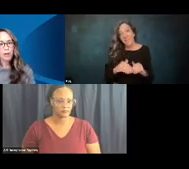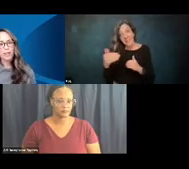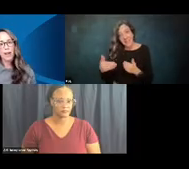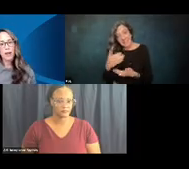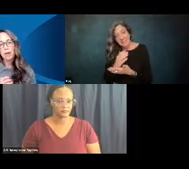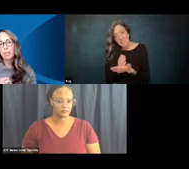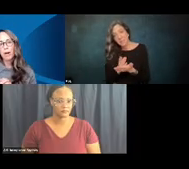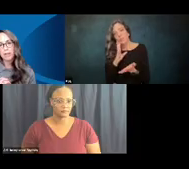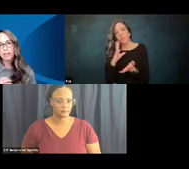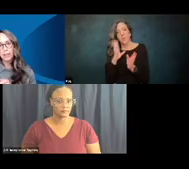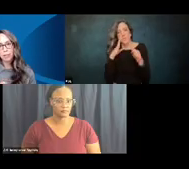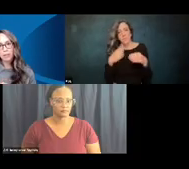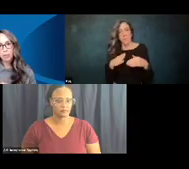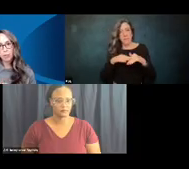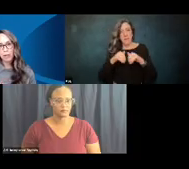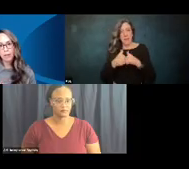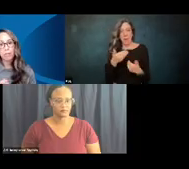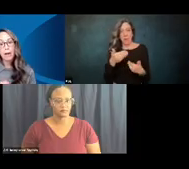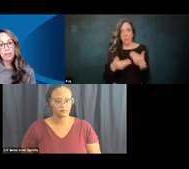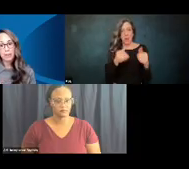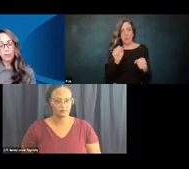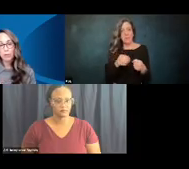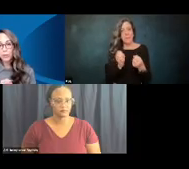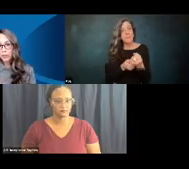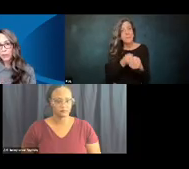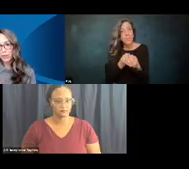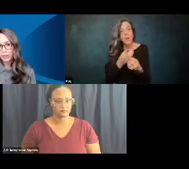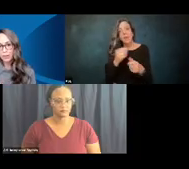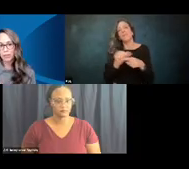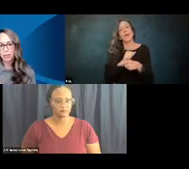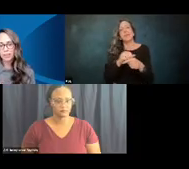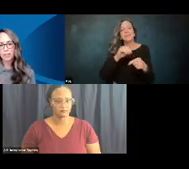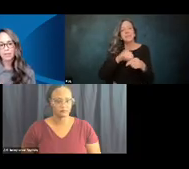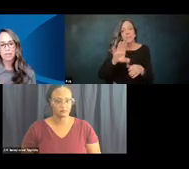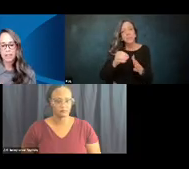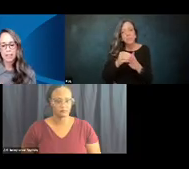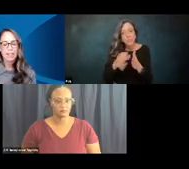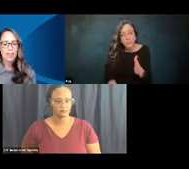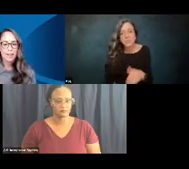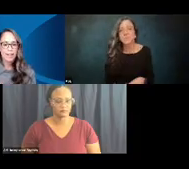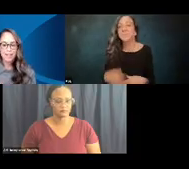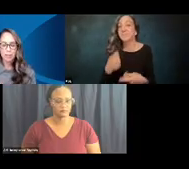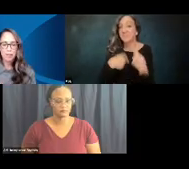we'll focus on how that progress can be supported in practice for your student or students. Next